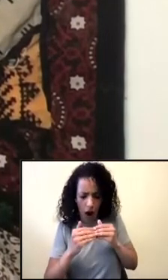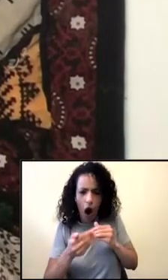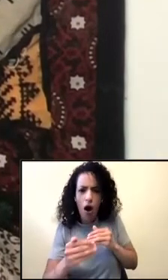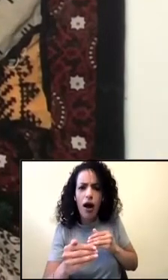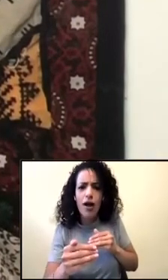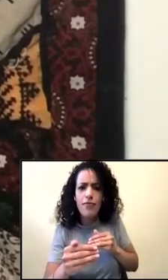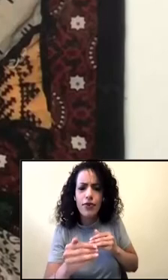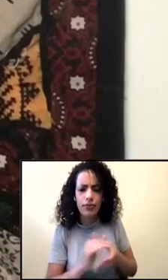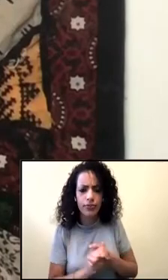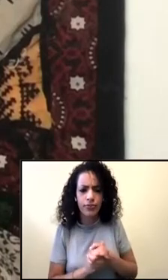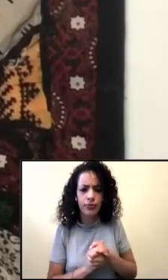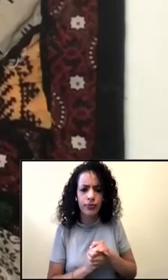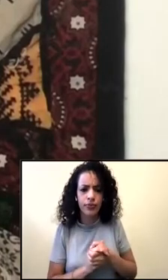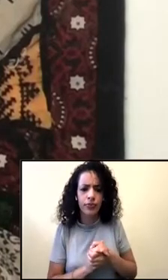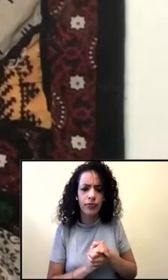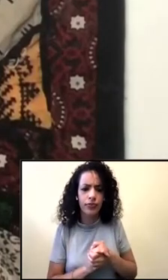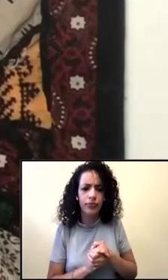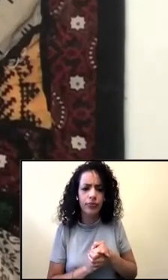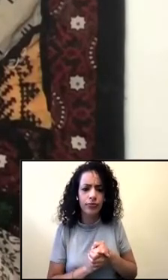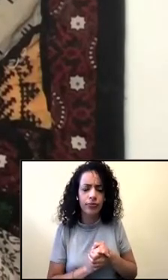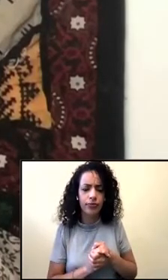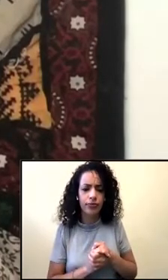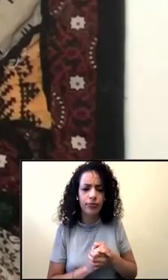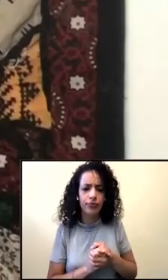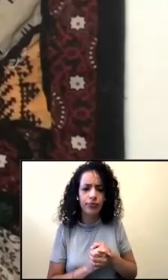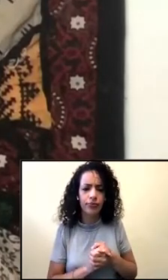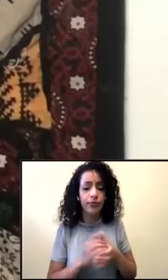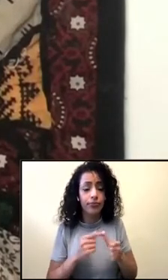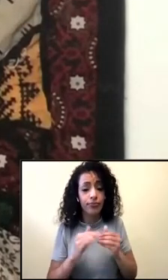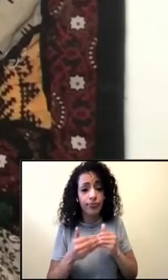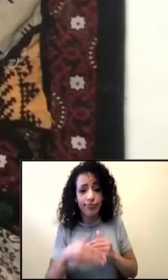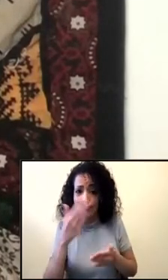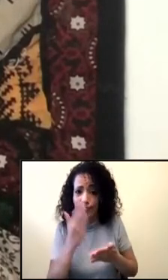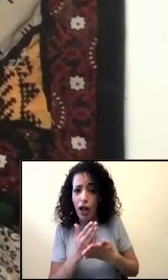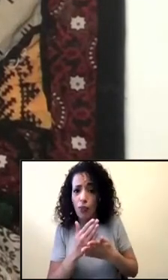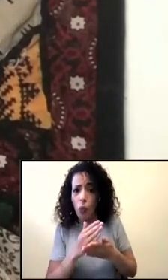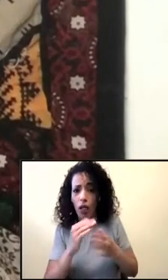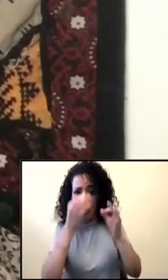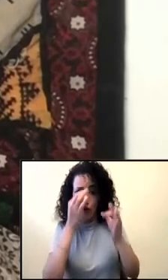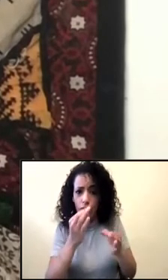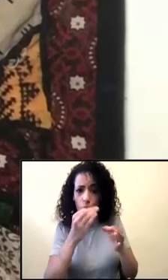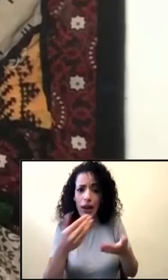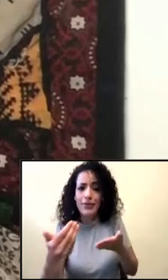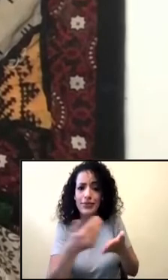going into formal archival institutions, so it's not just archiving that we've made a documentary